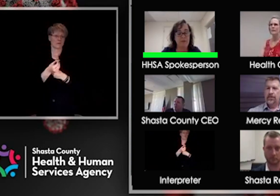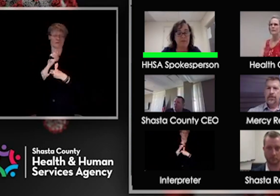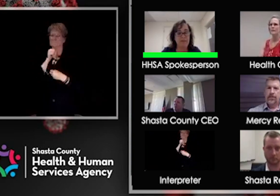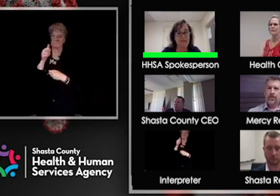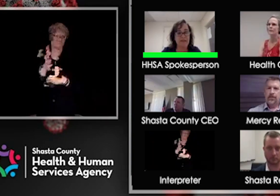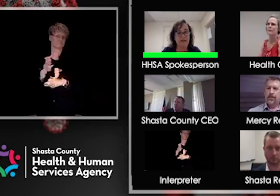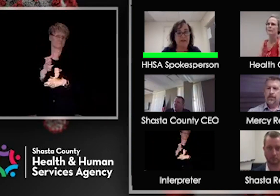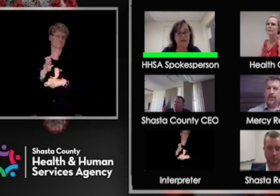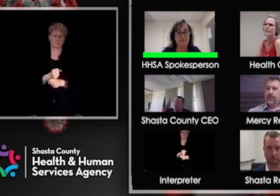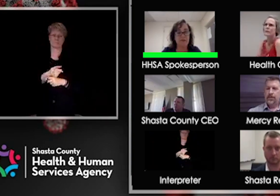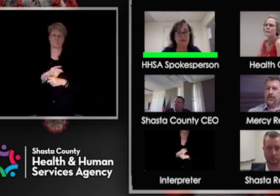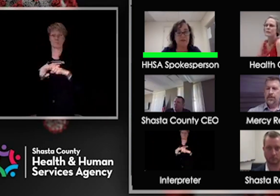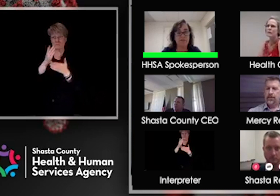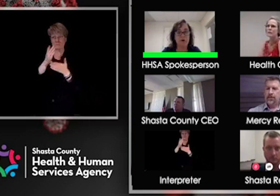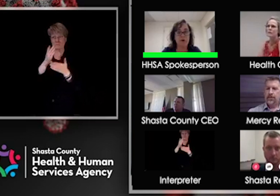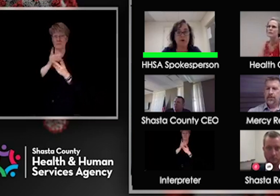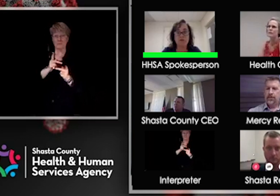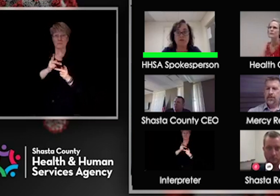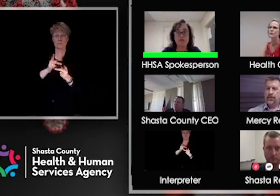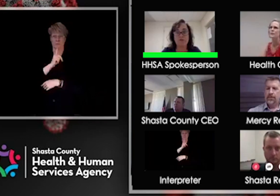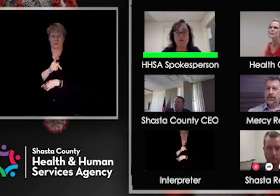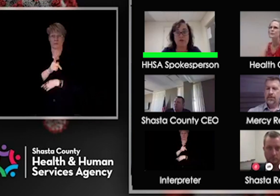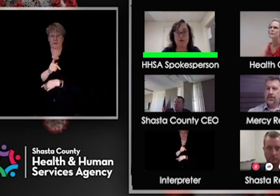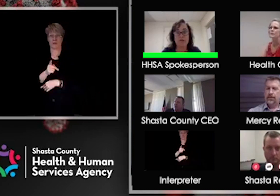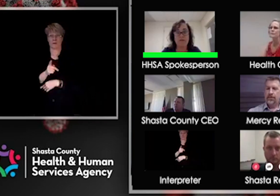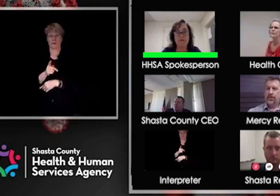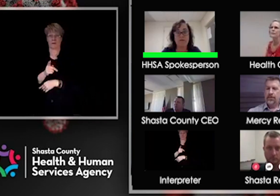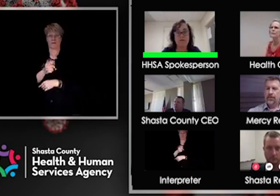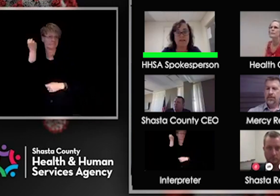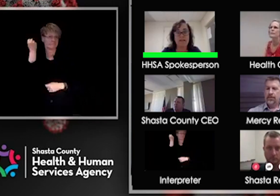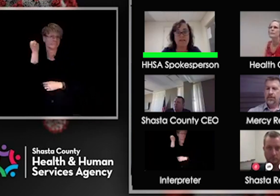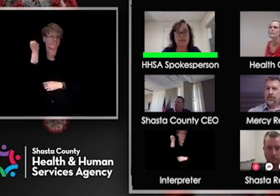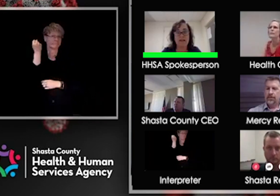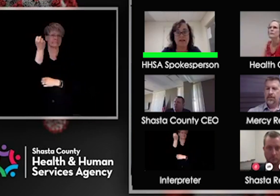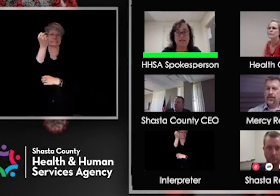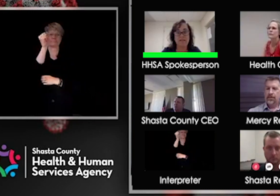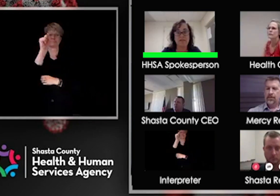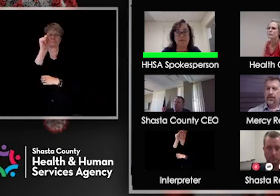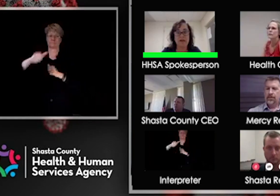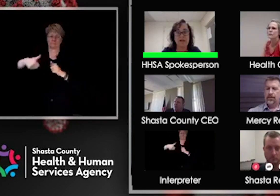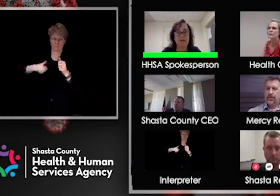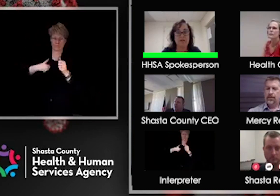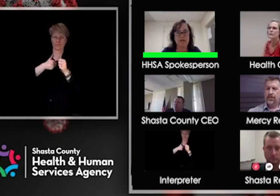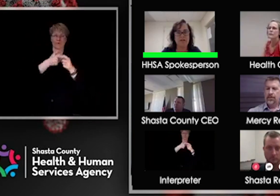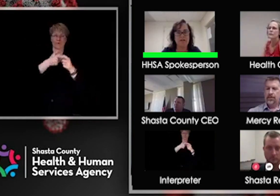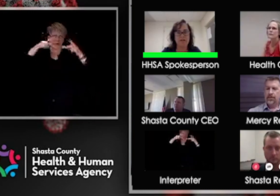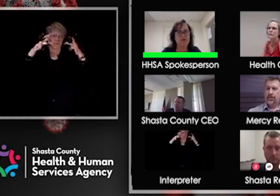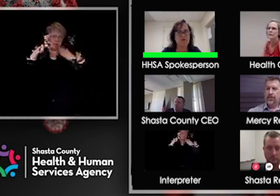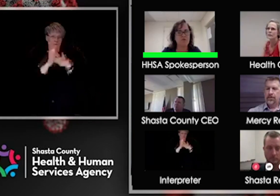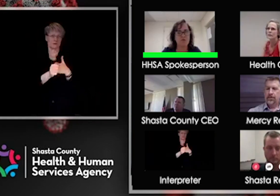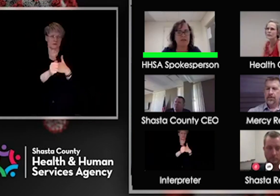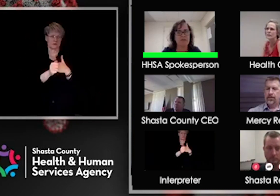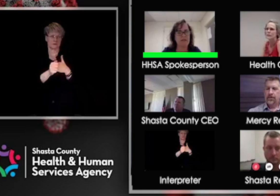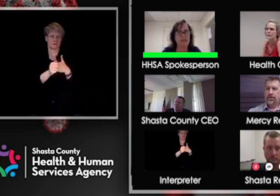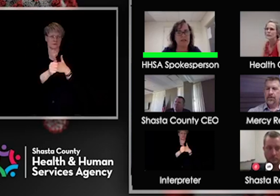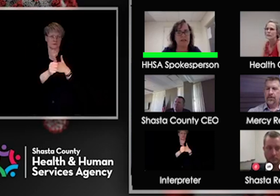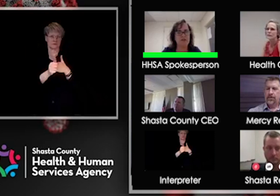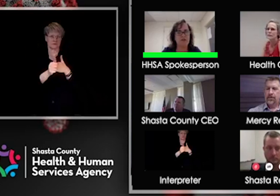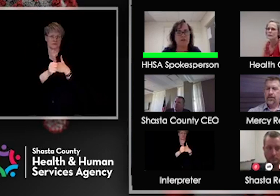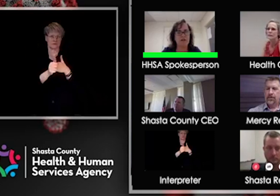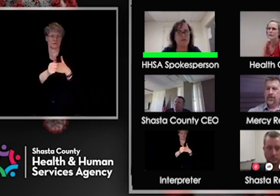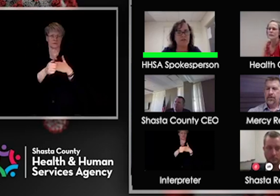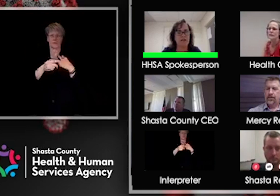adamantly opposed to following the mask guidance, but, in terms of threats of any kind, no,